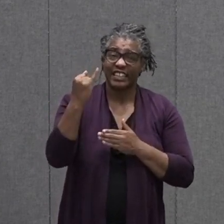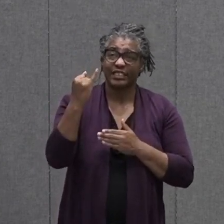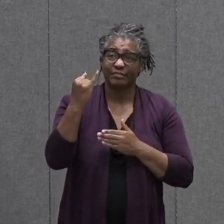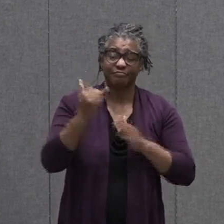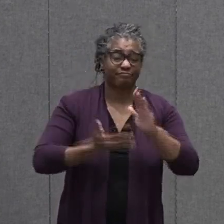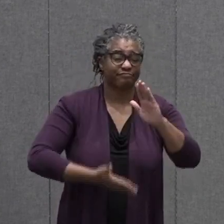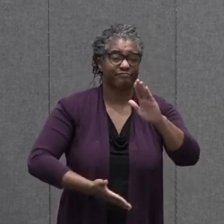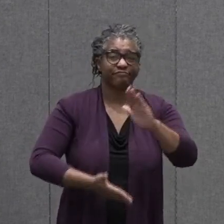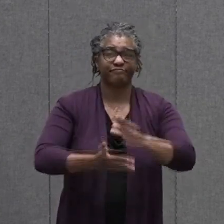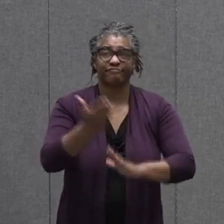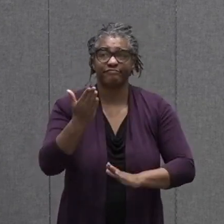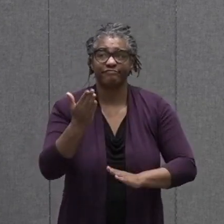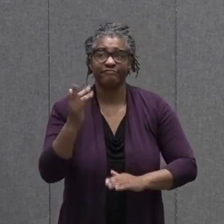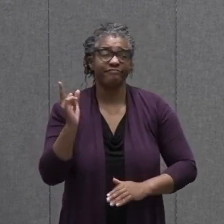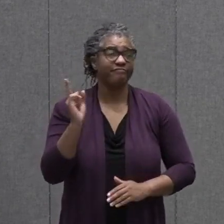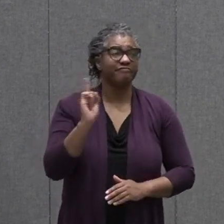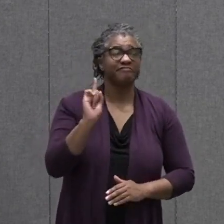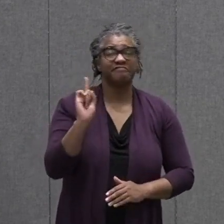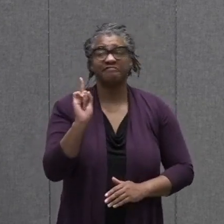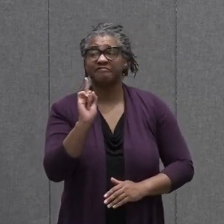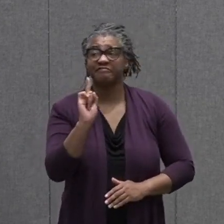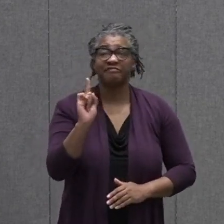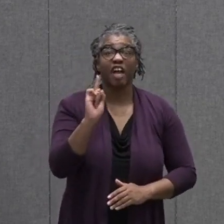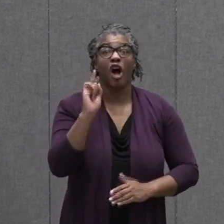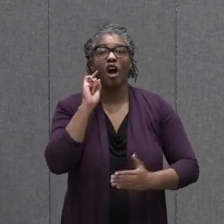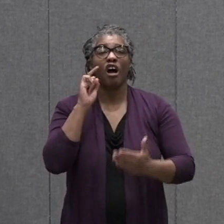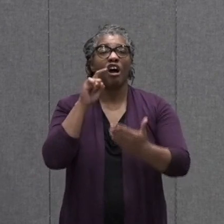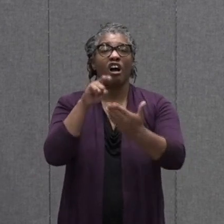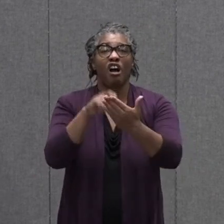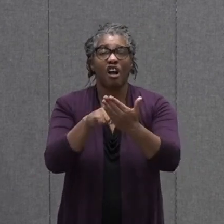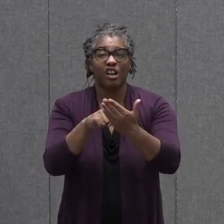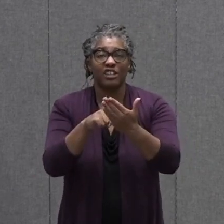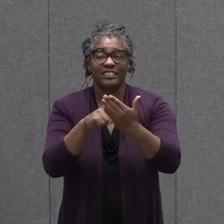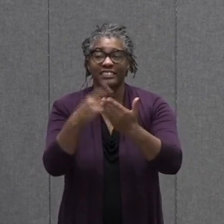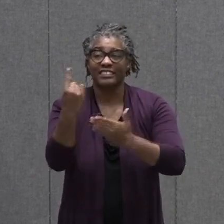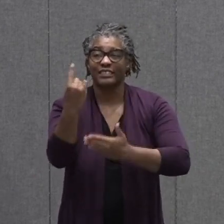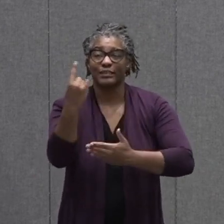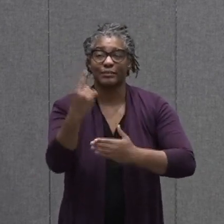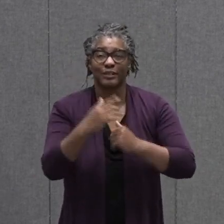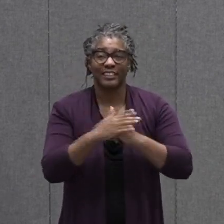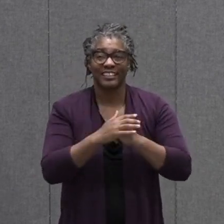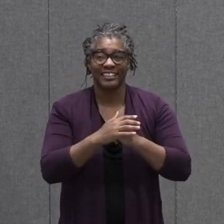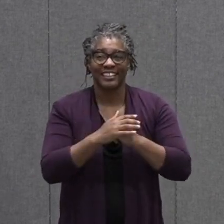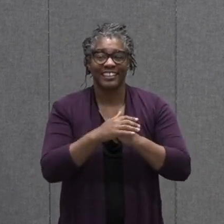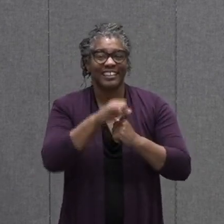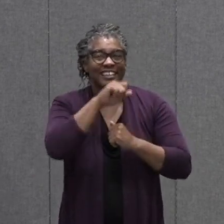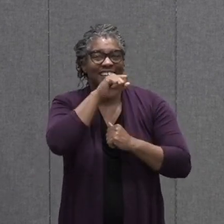It wasn't long before he saw someone. And I love the pictures of Peanut Butter